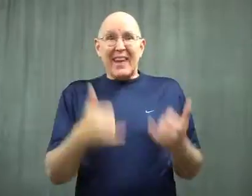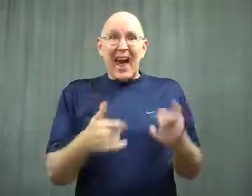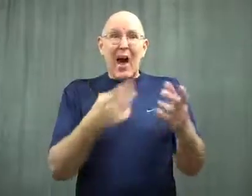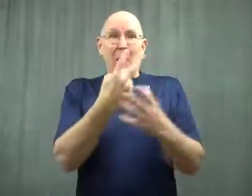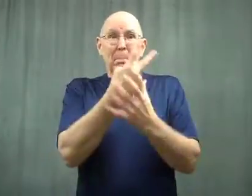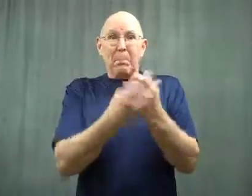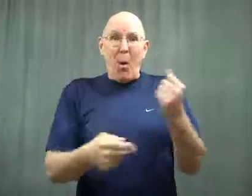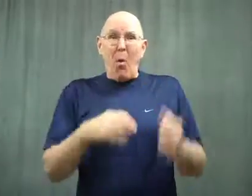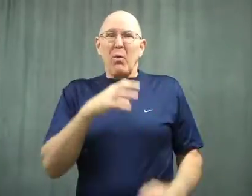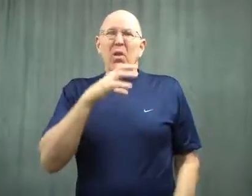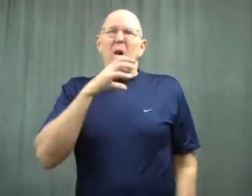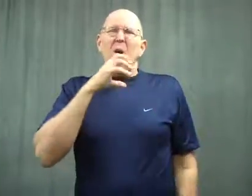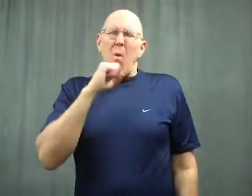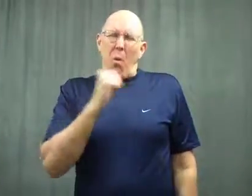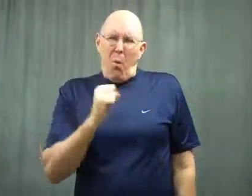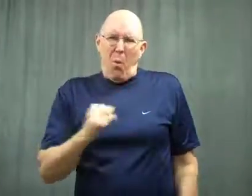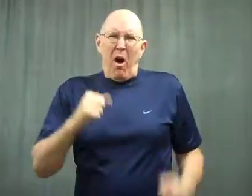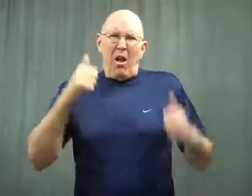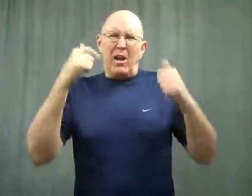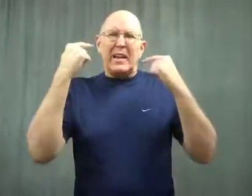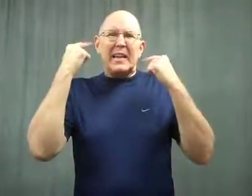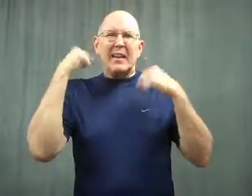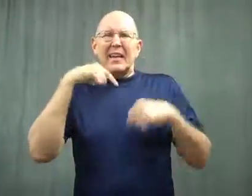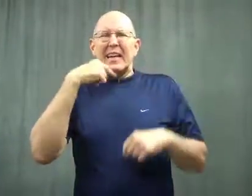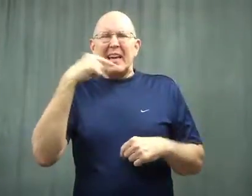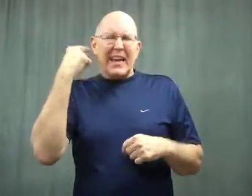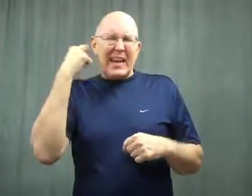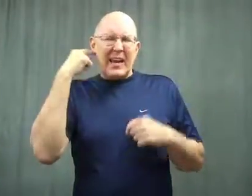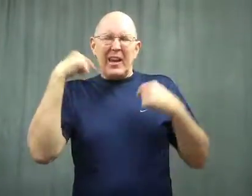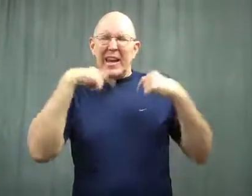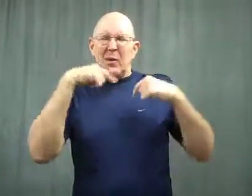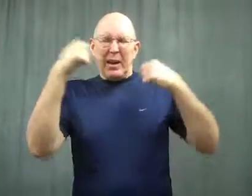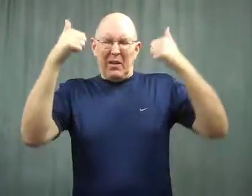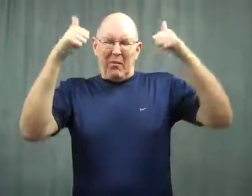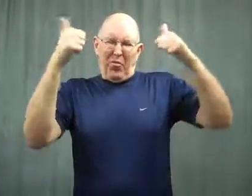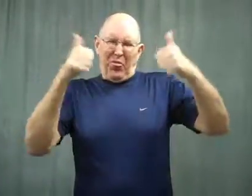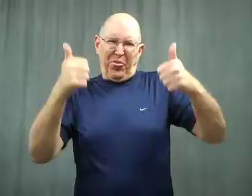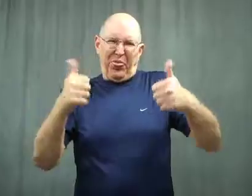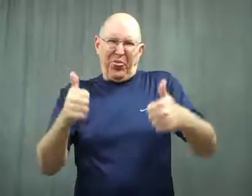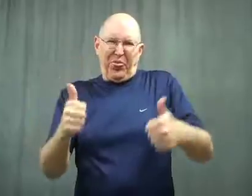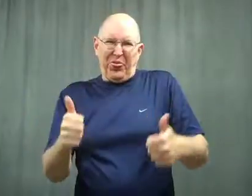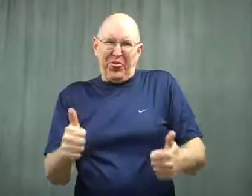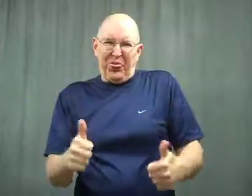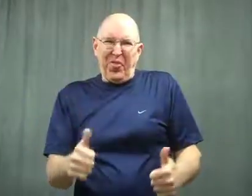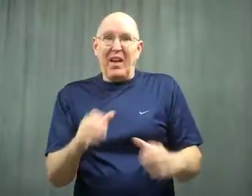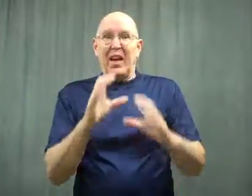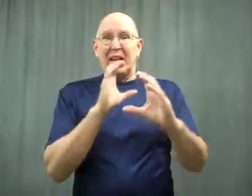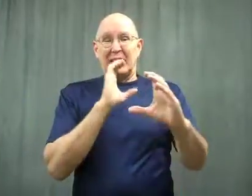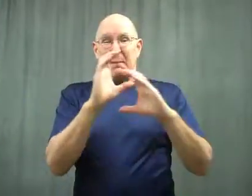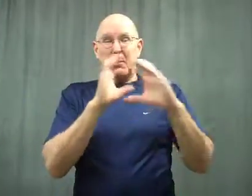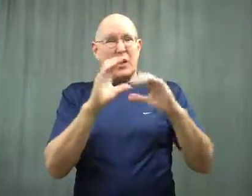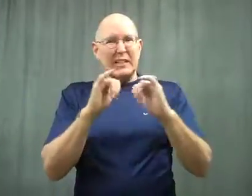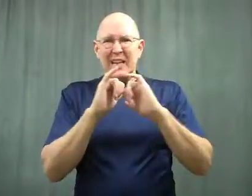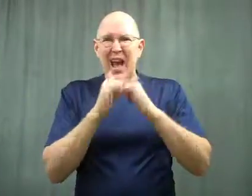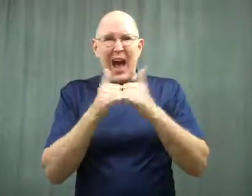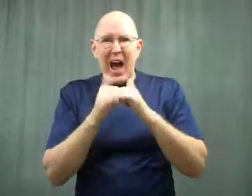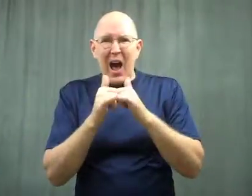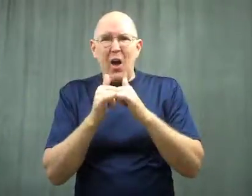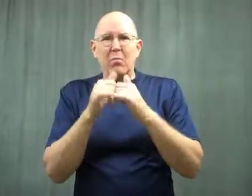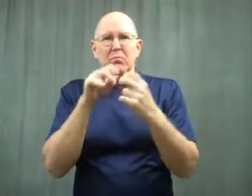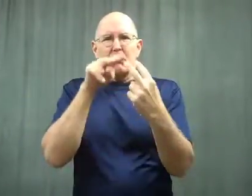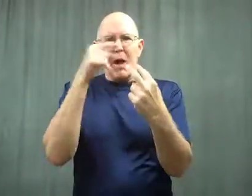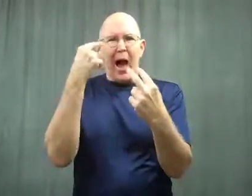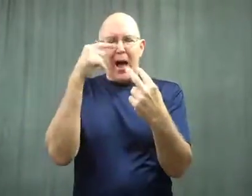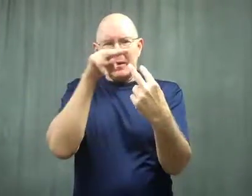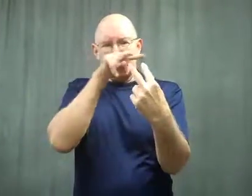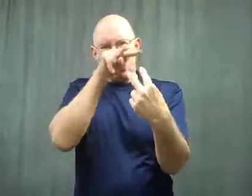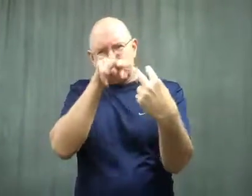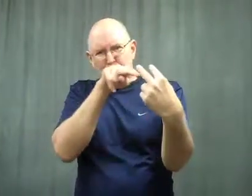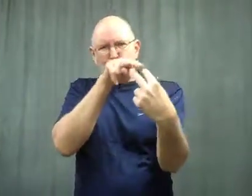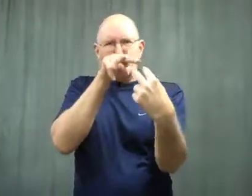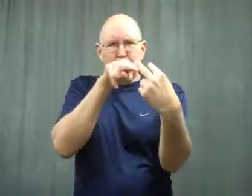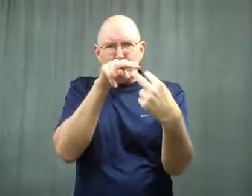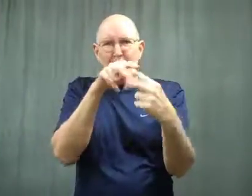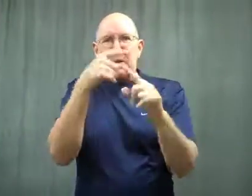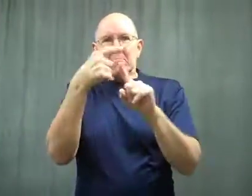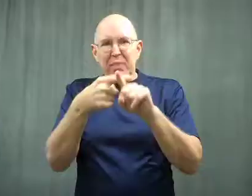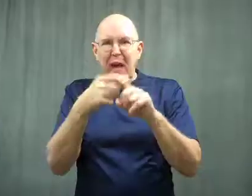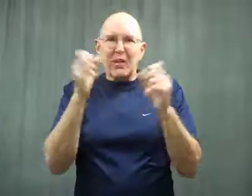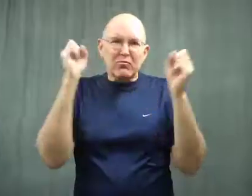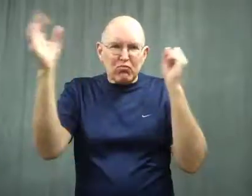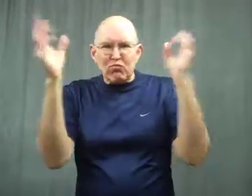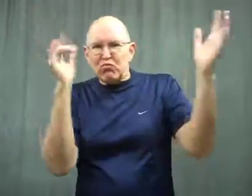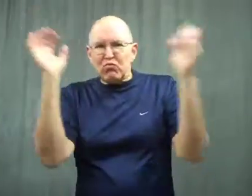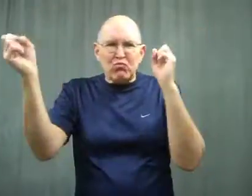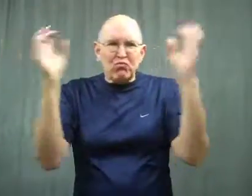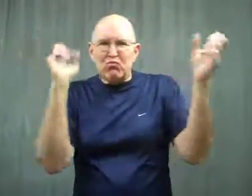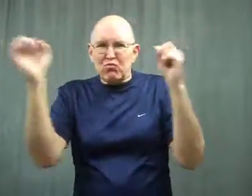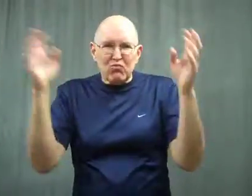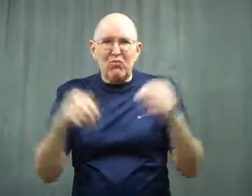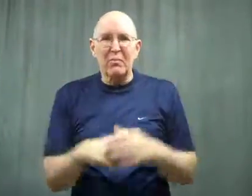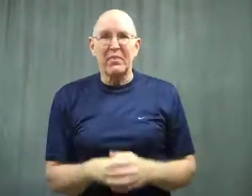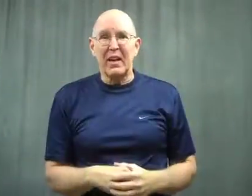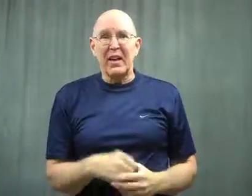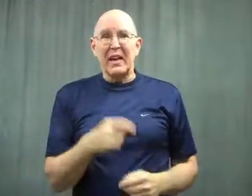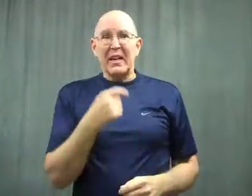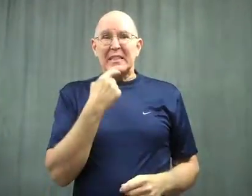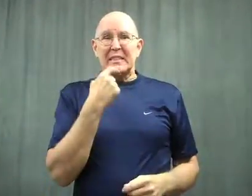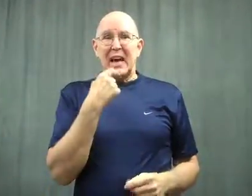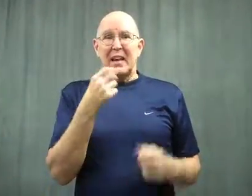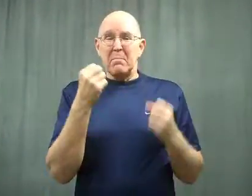Since their hearing has deteriorated, they communicate by eye contact and gestures.